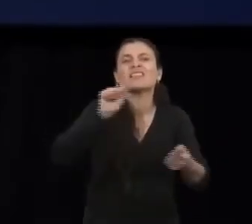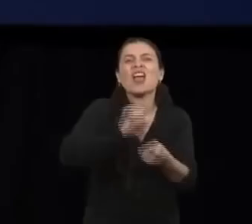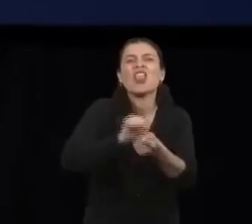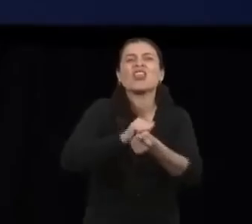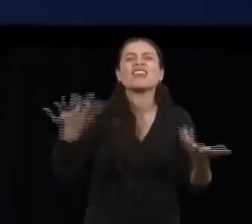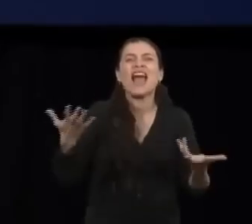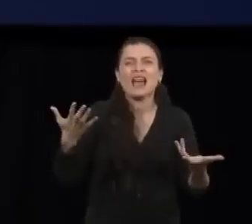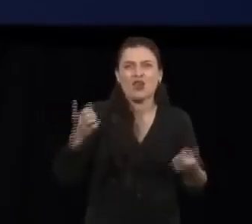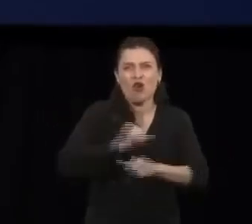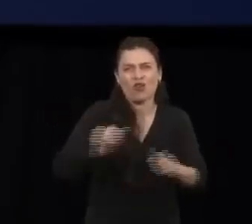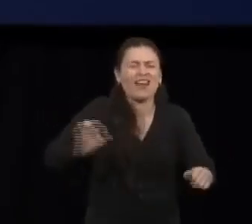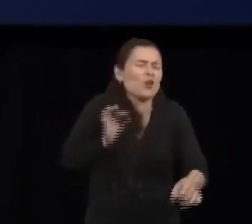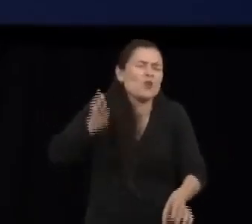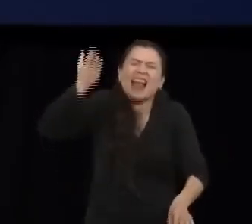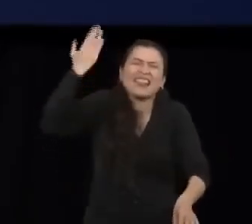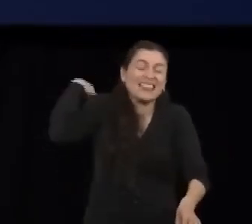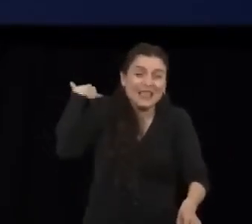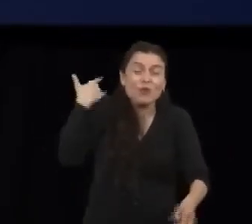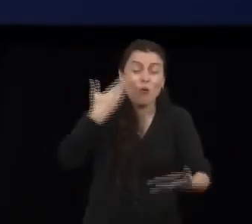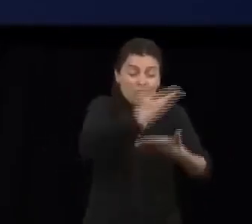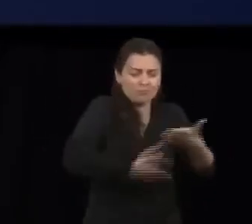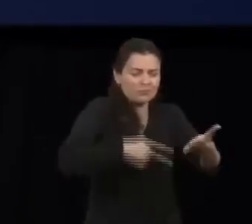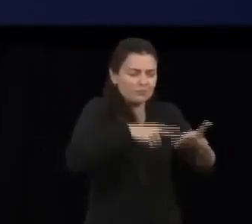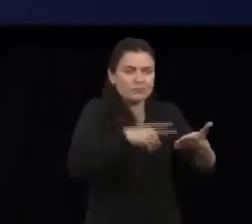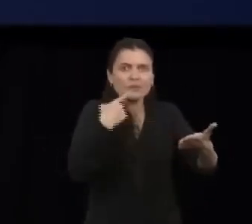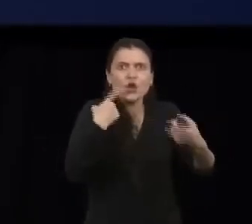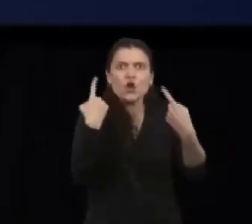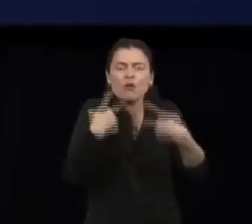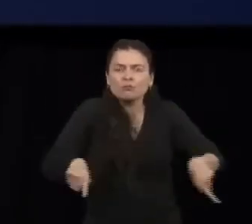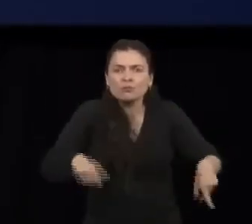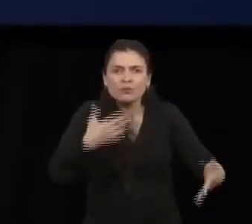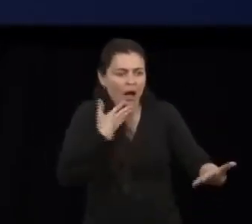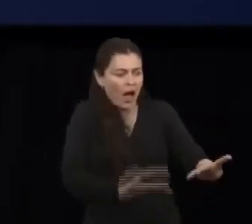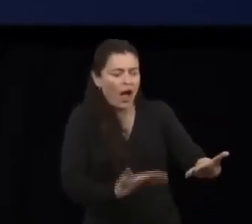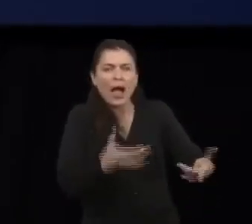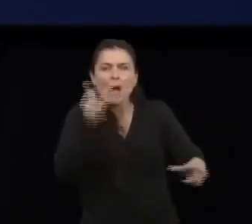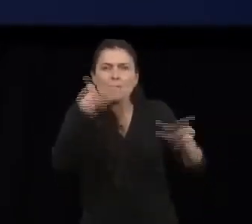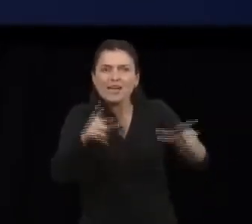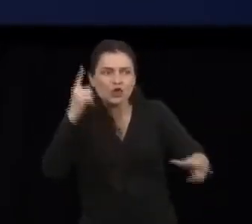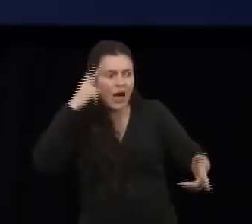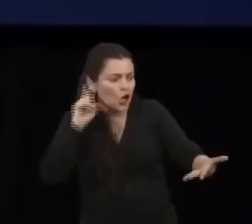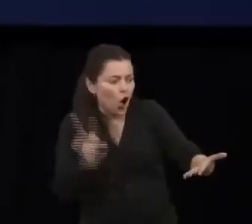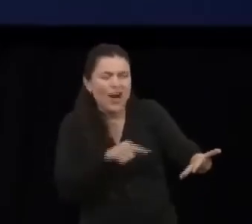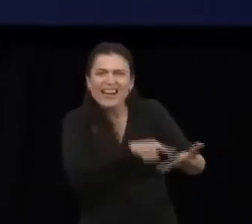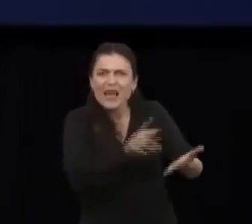because when the papers are very novel they do not usually enter the important journals.